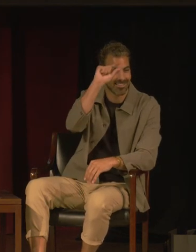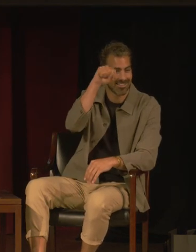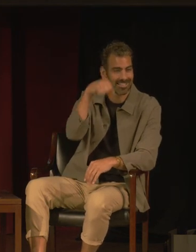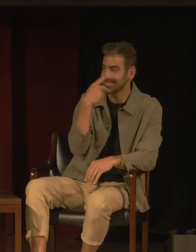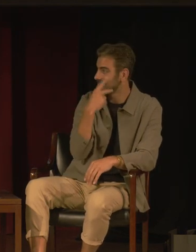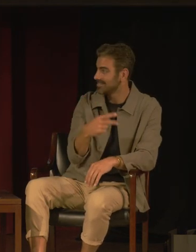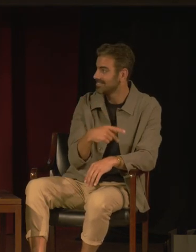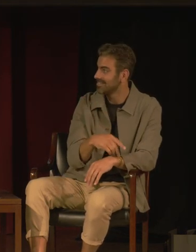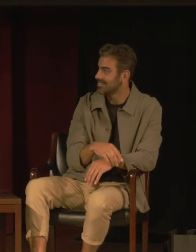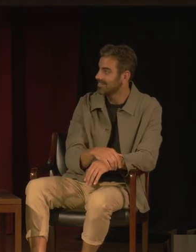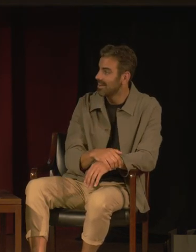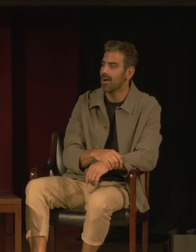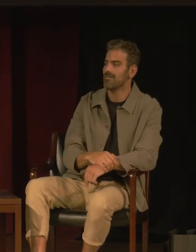We have to cut it off. I'm sorry.